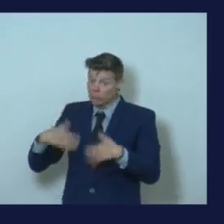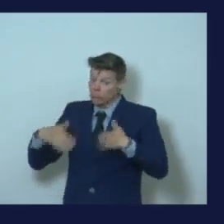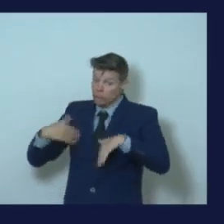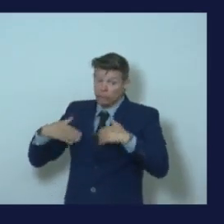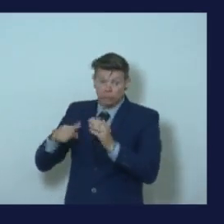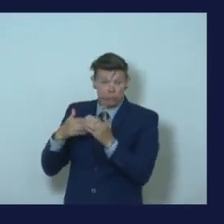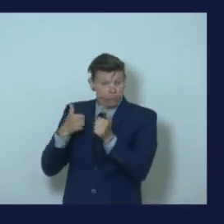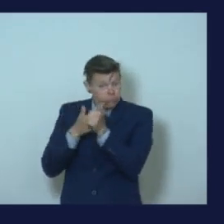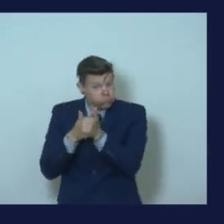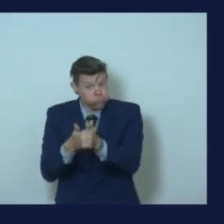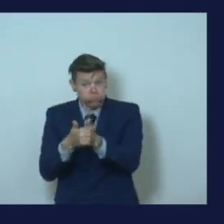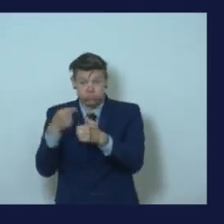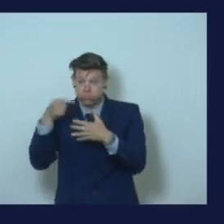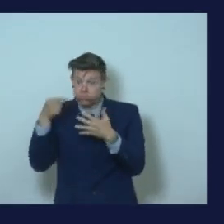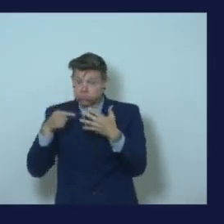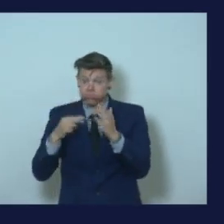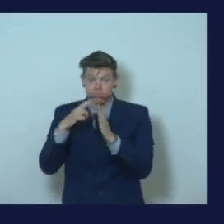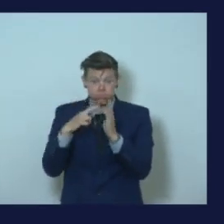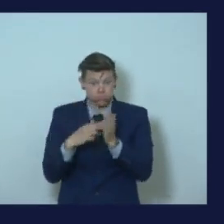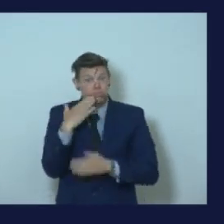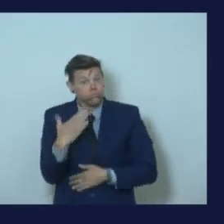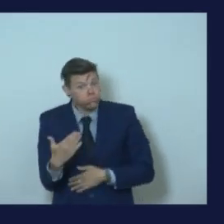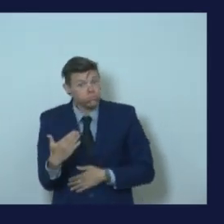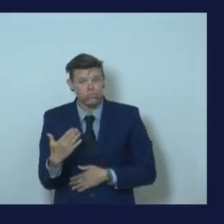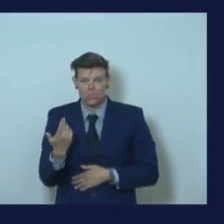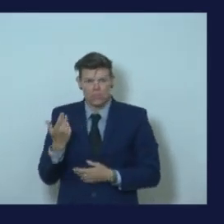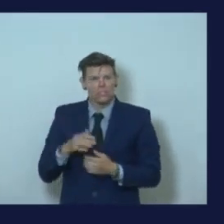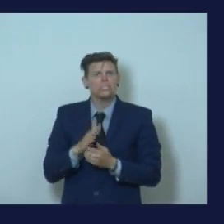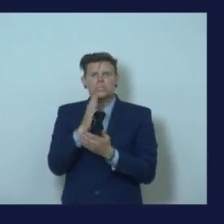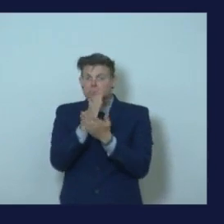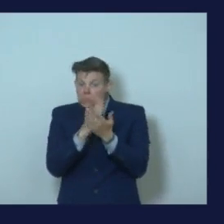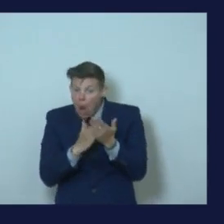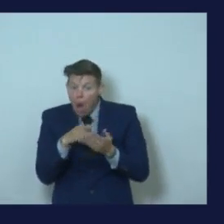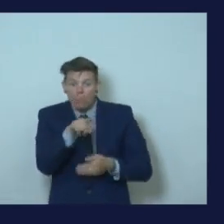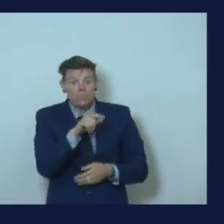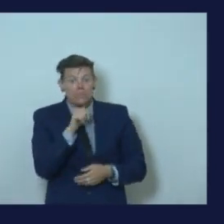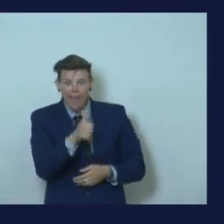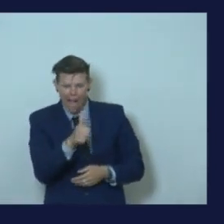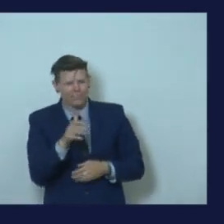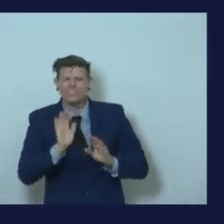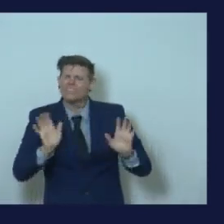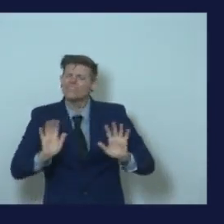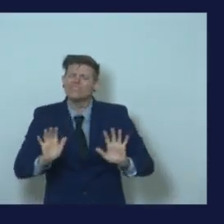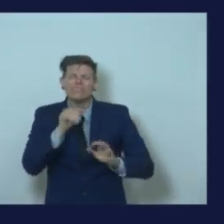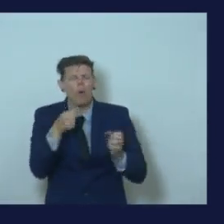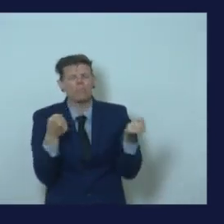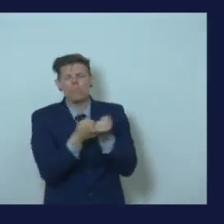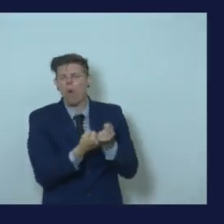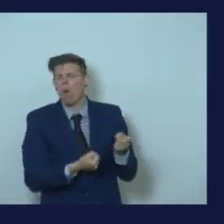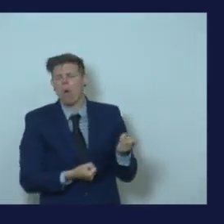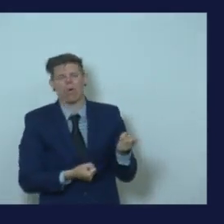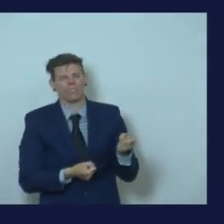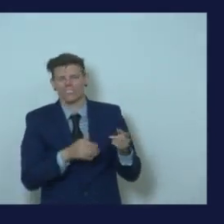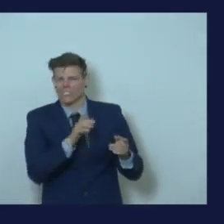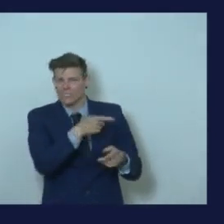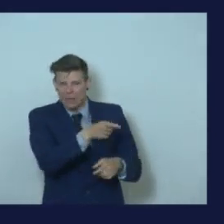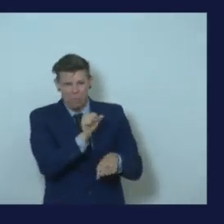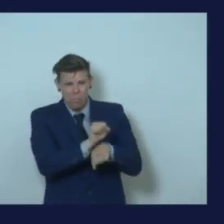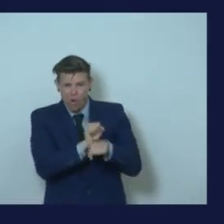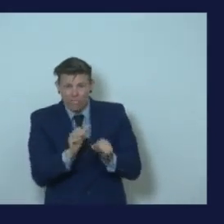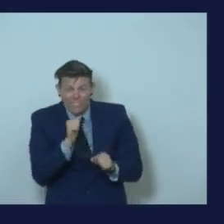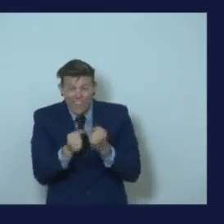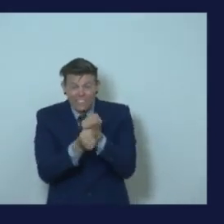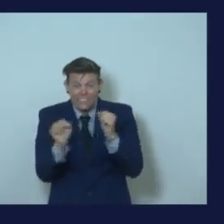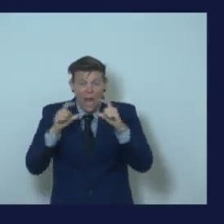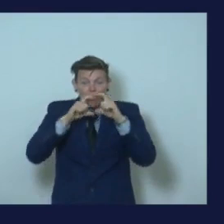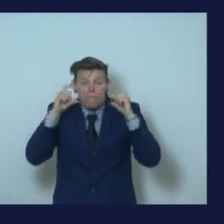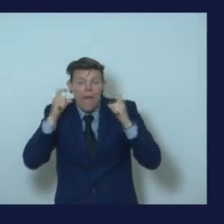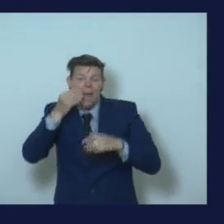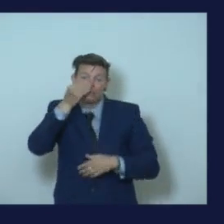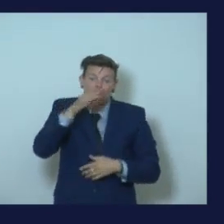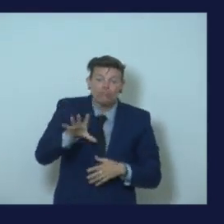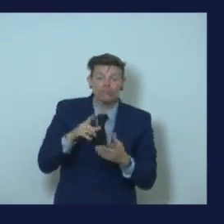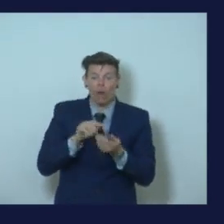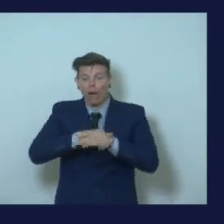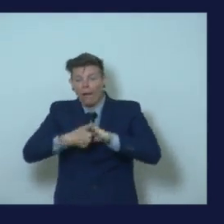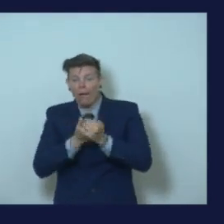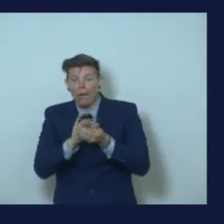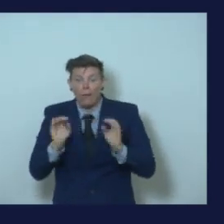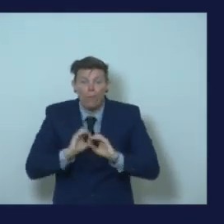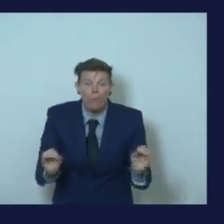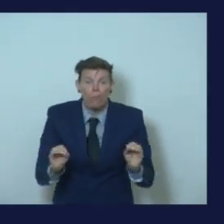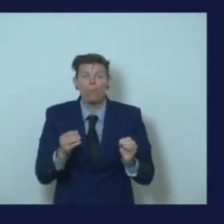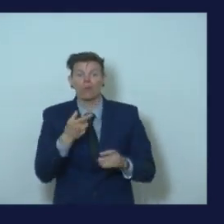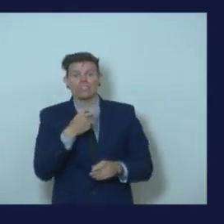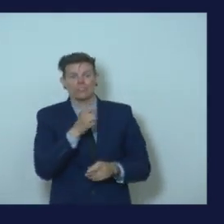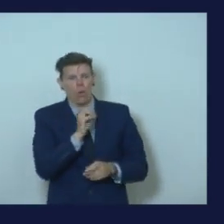NEW MEXICO BUSINESSES IN LARGE PART ARE HEARING BUT PAY ATTENTION AND IF THEY’RE NOT DON’T SUPPORT THOSE BUSINESSES BECAUSE YOU’RE NOT SAFE AND YOU COULD PUT THOSE WORKERS IN AN